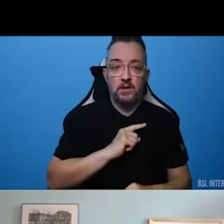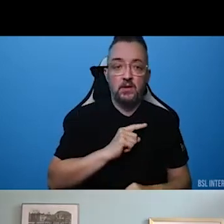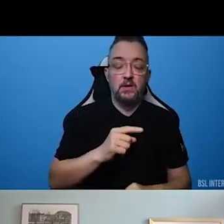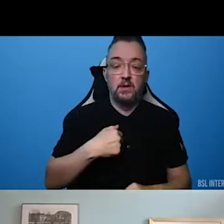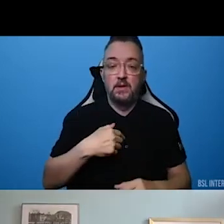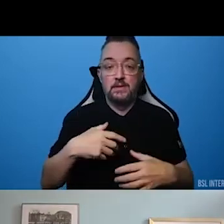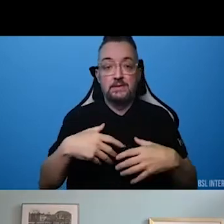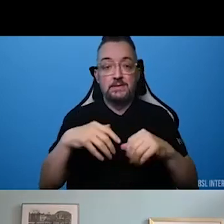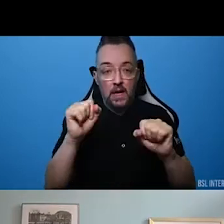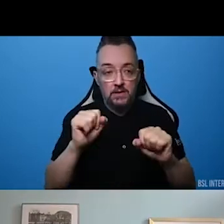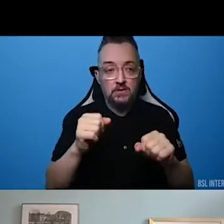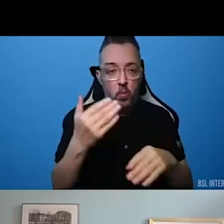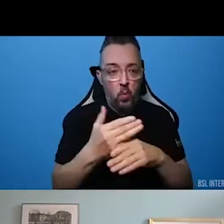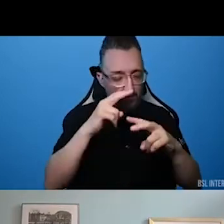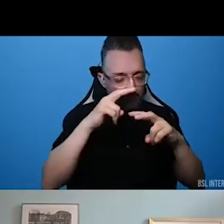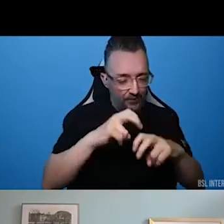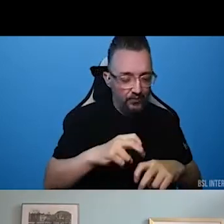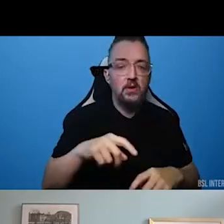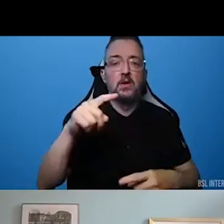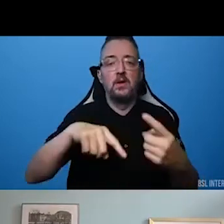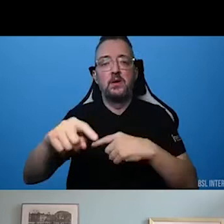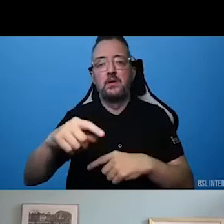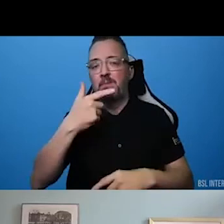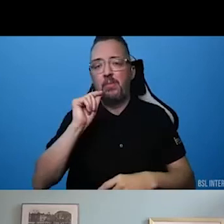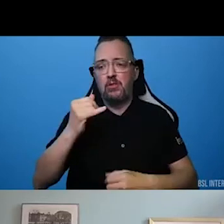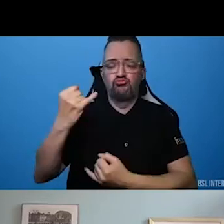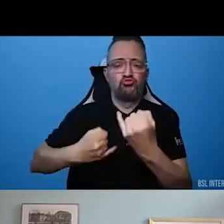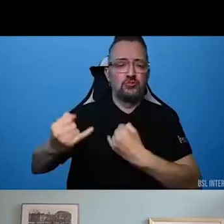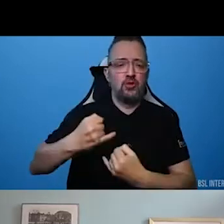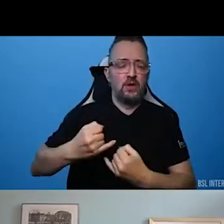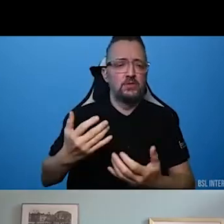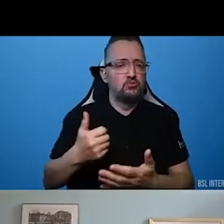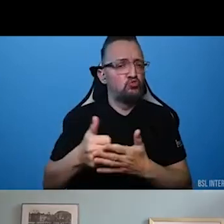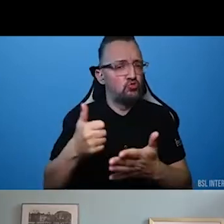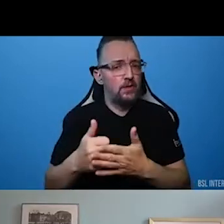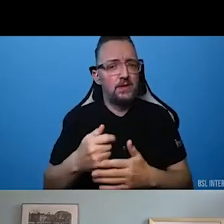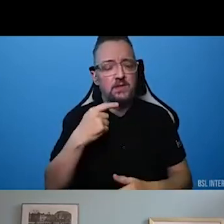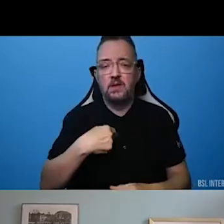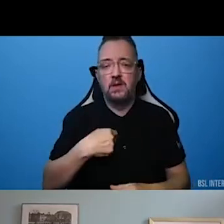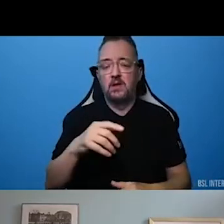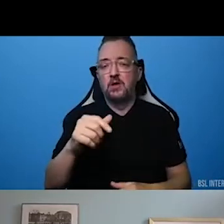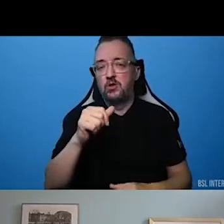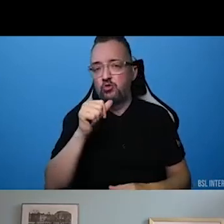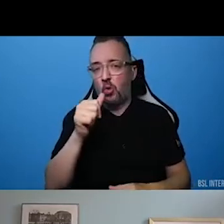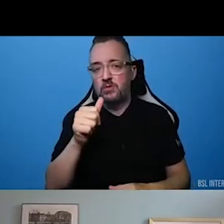do this kind of work people will often give us a criticism that oh well we shouldn't just look with the eyes on the past